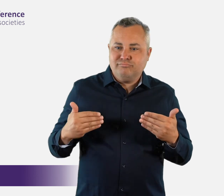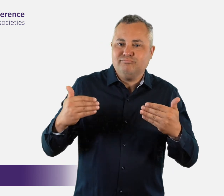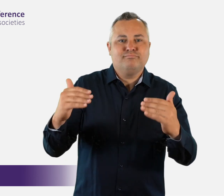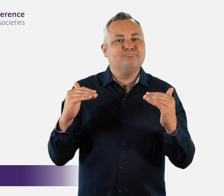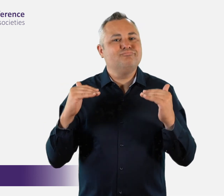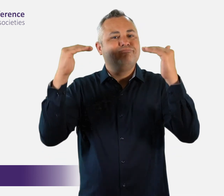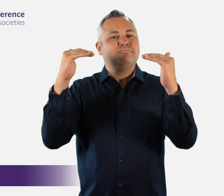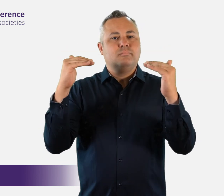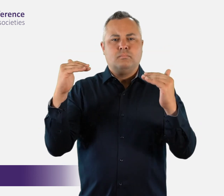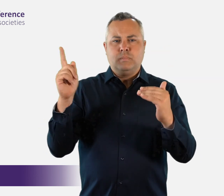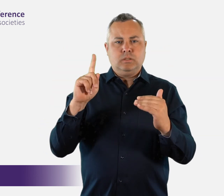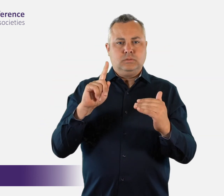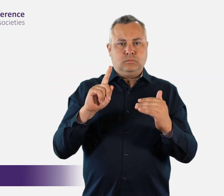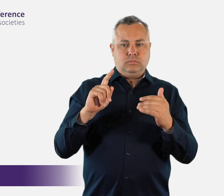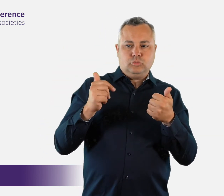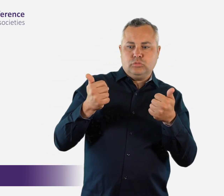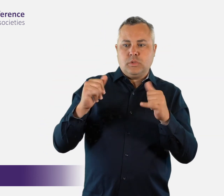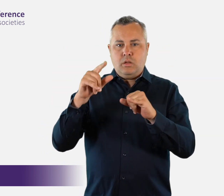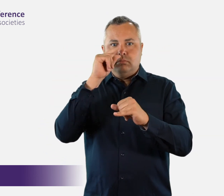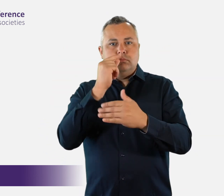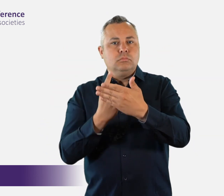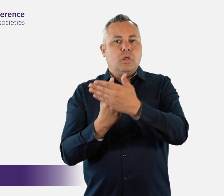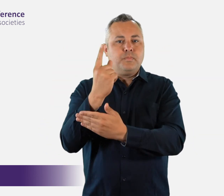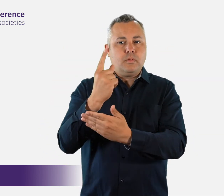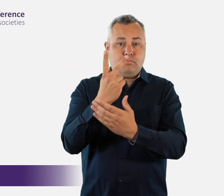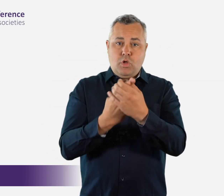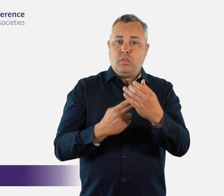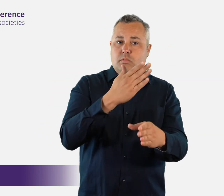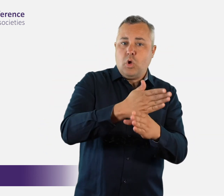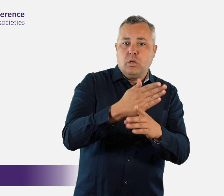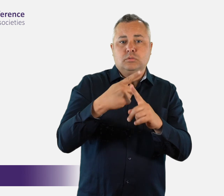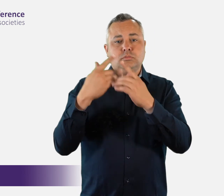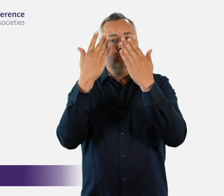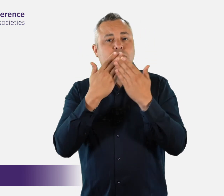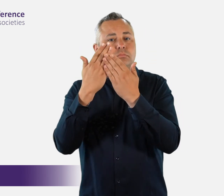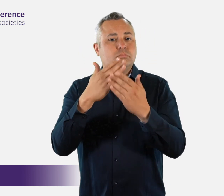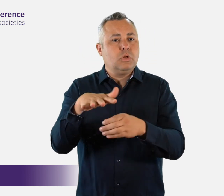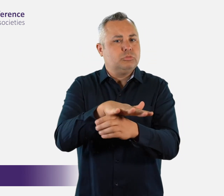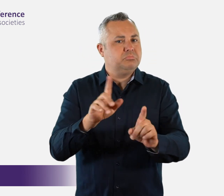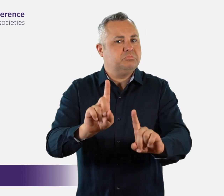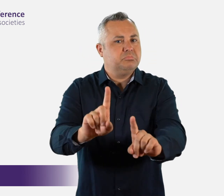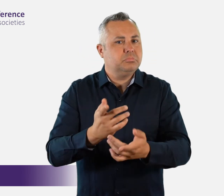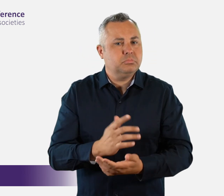(including learning and employment outcomes) of students with disability? And students without disability?